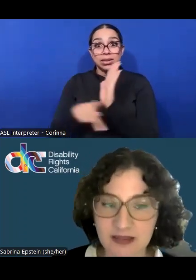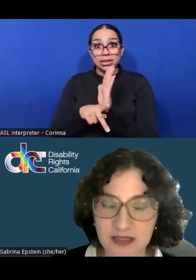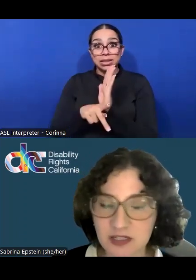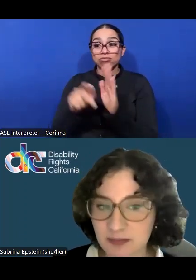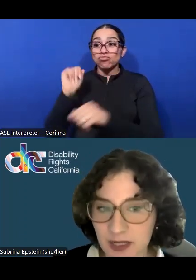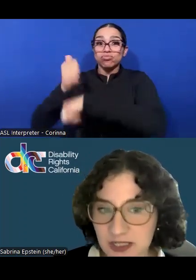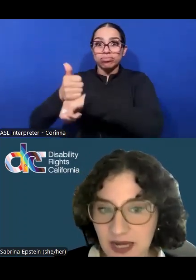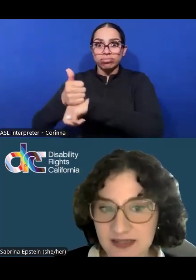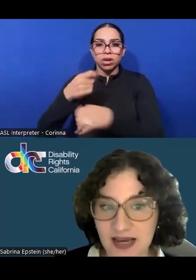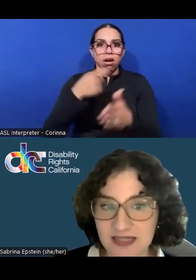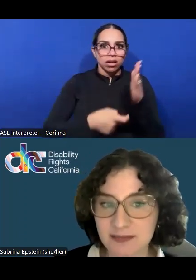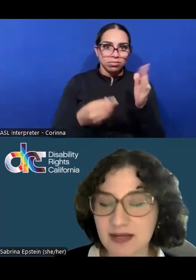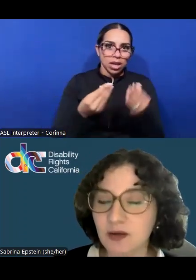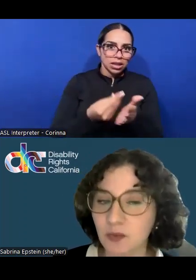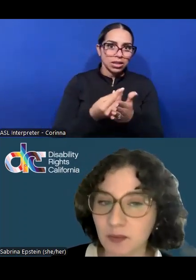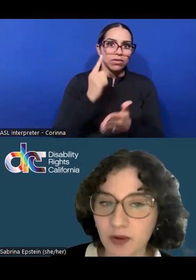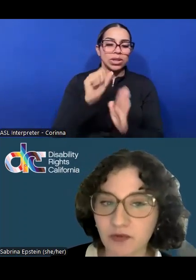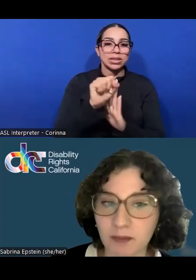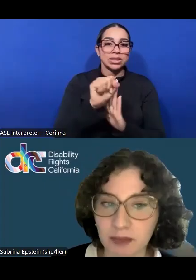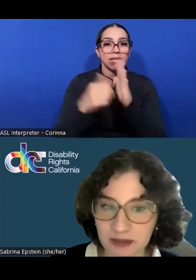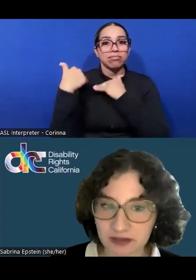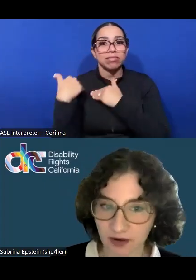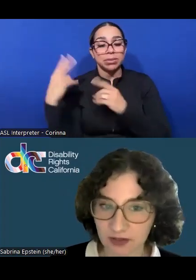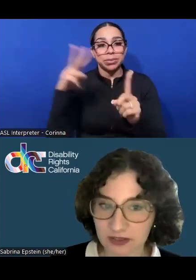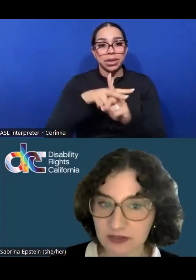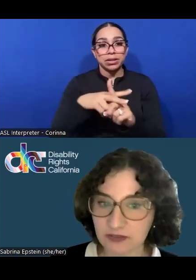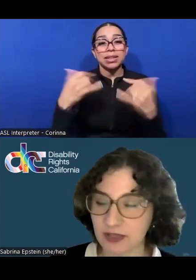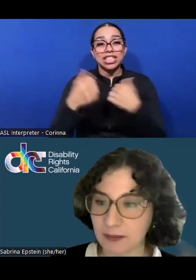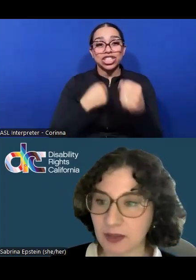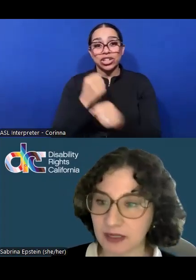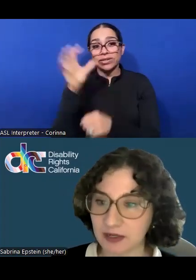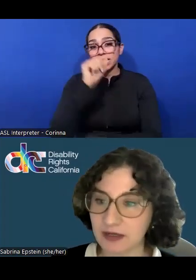This year's budget has an estimated $1.4 billion for the upcoming year